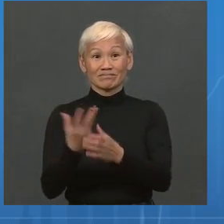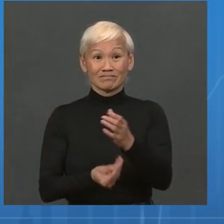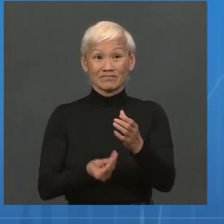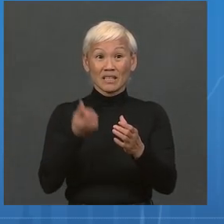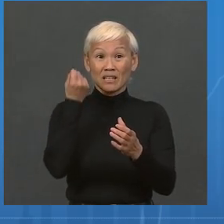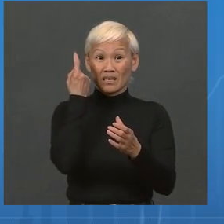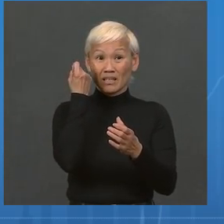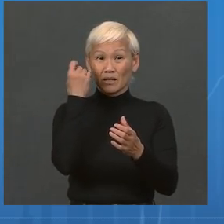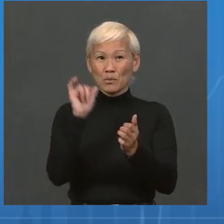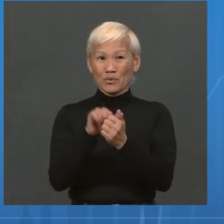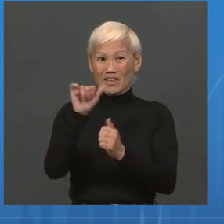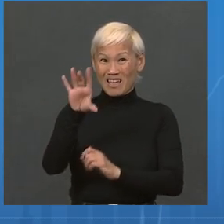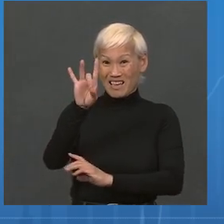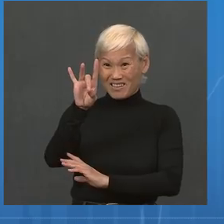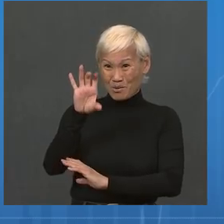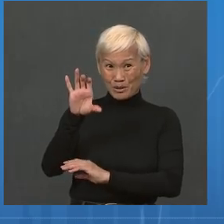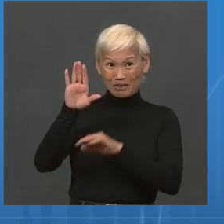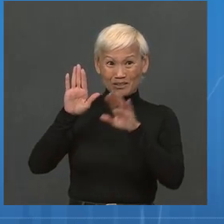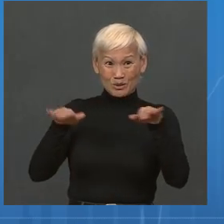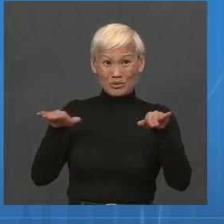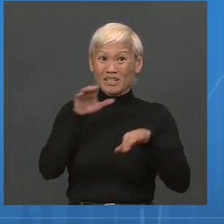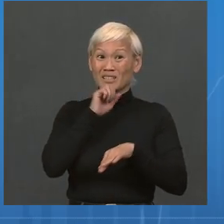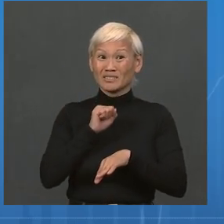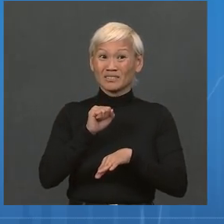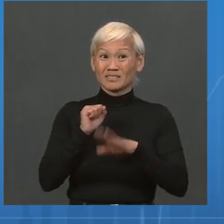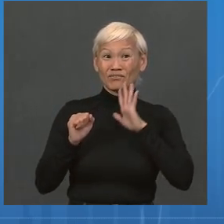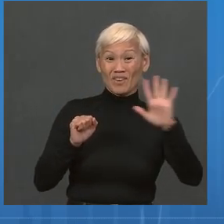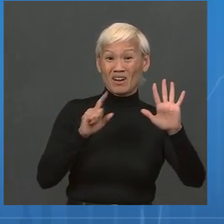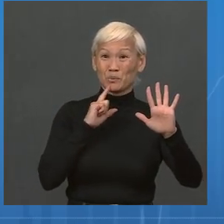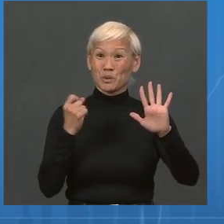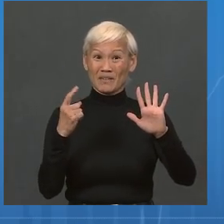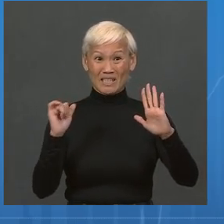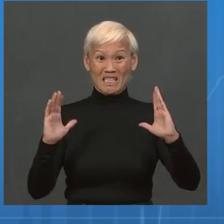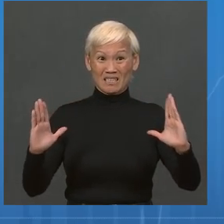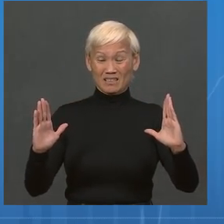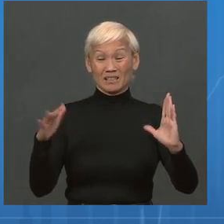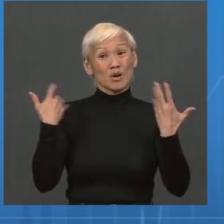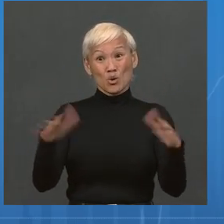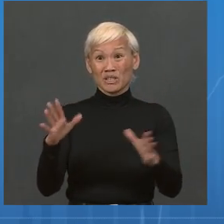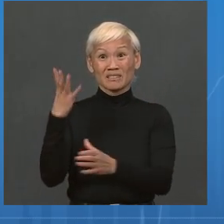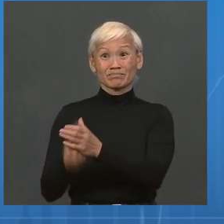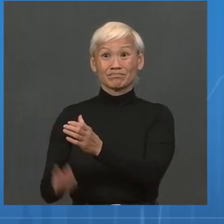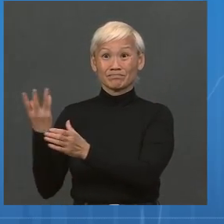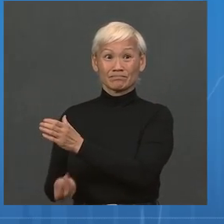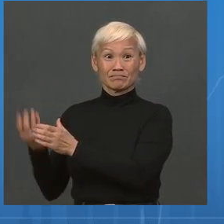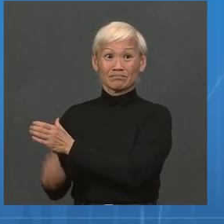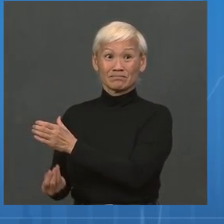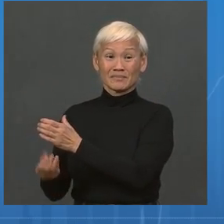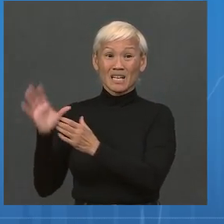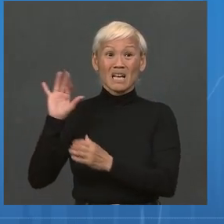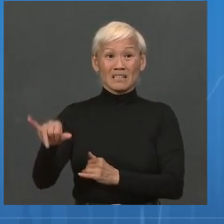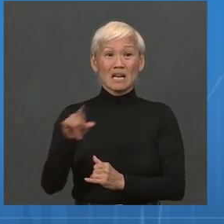Thousands have been hospitalized, and thousands have developed a serious COVID-19-related inflammatory condition